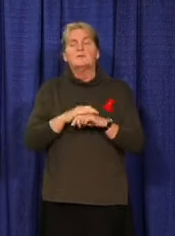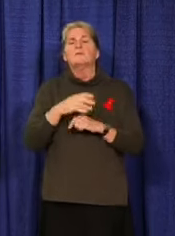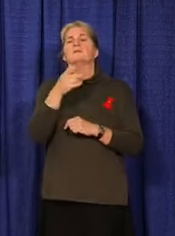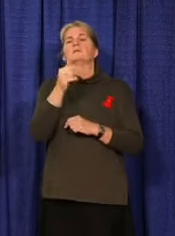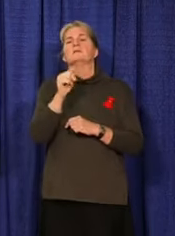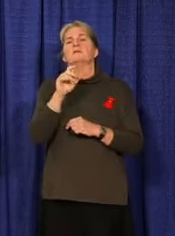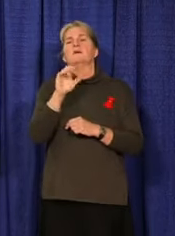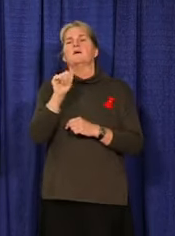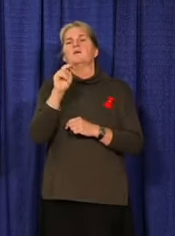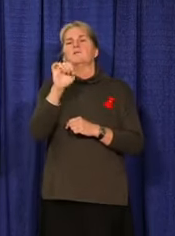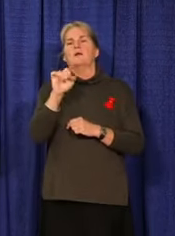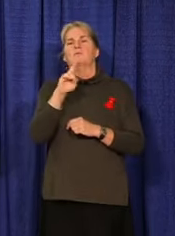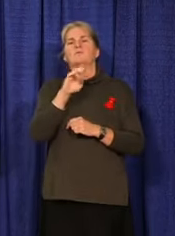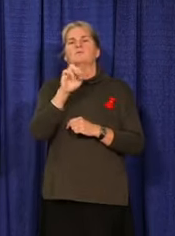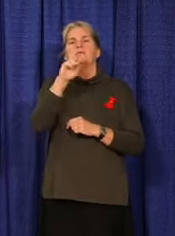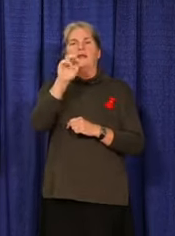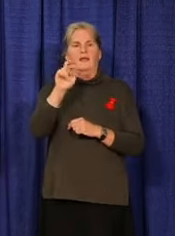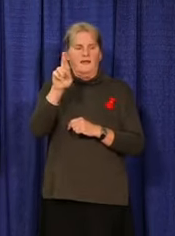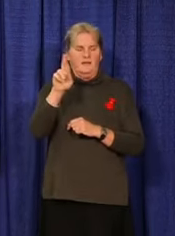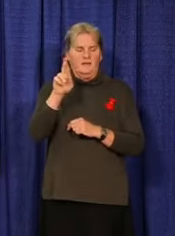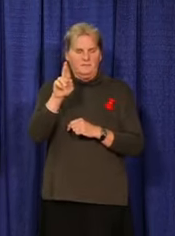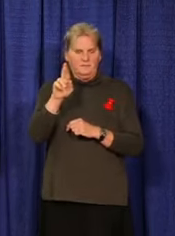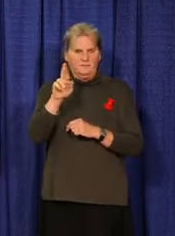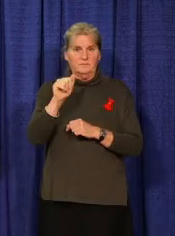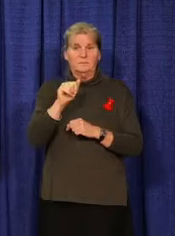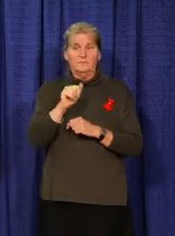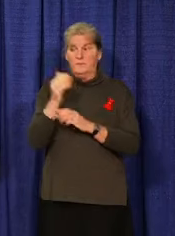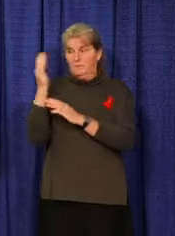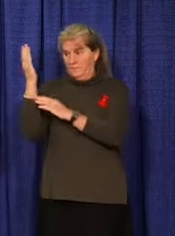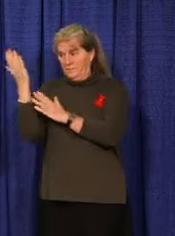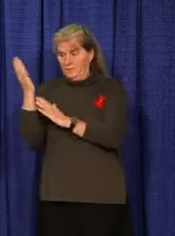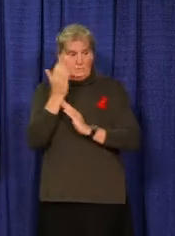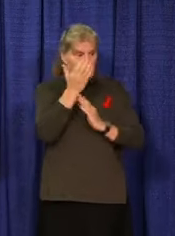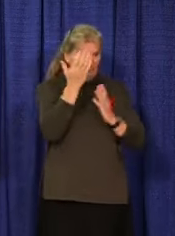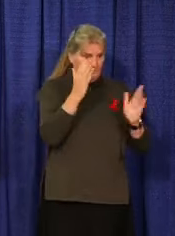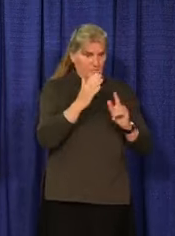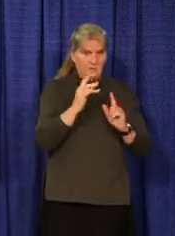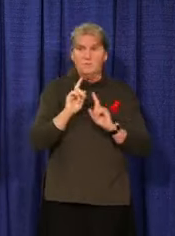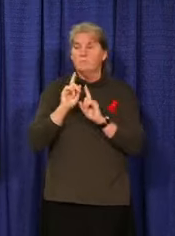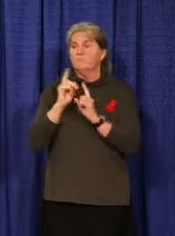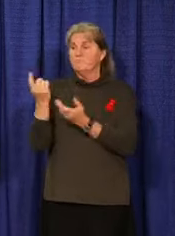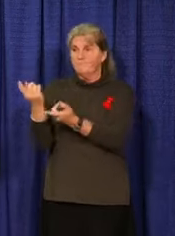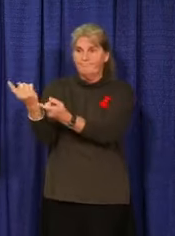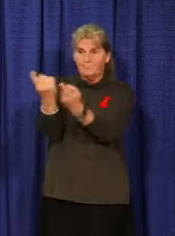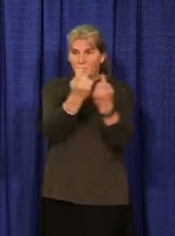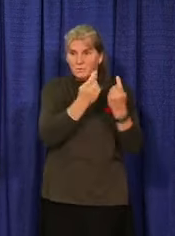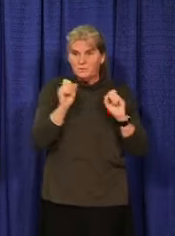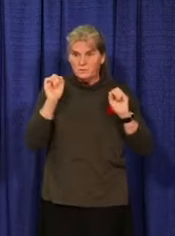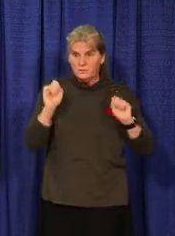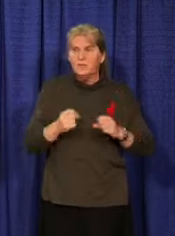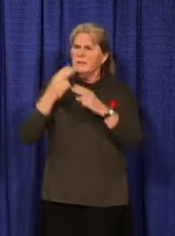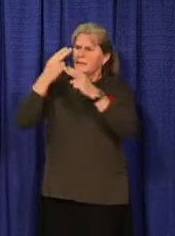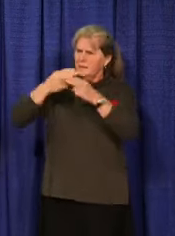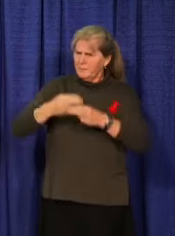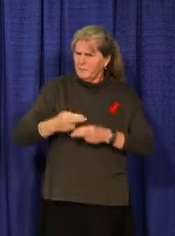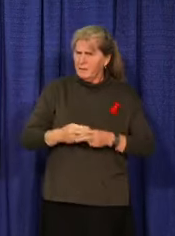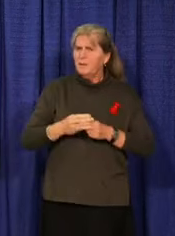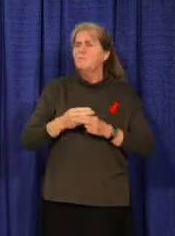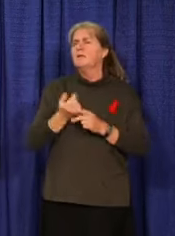will translate any questions from French-speaking journalists. Following our speakers we will go to the -- phone lines for questions from reporters.